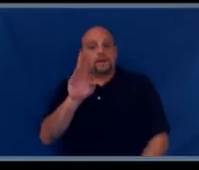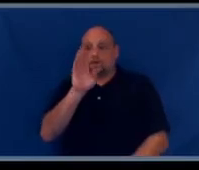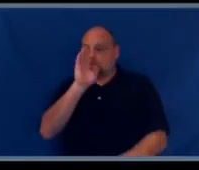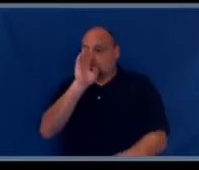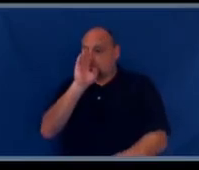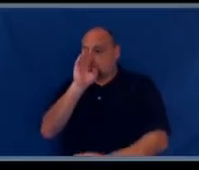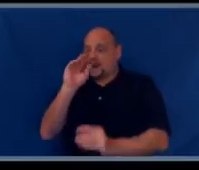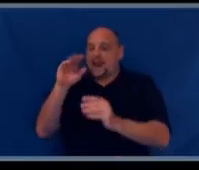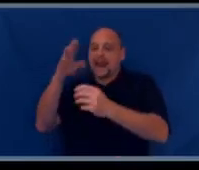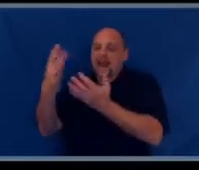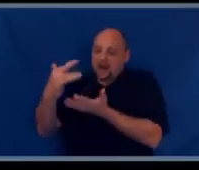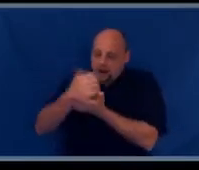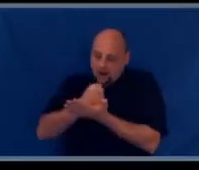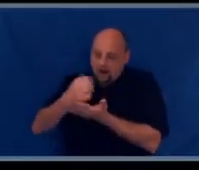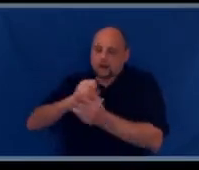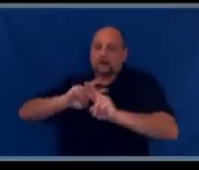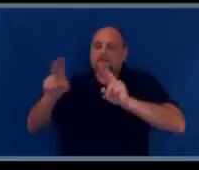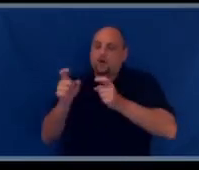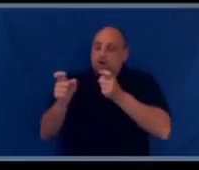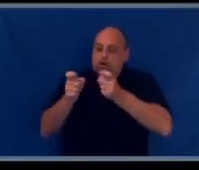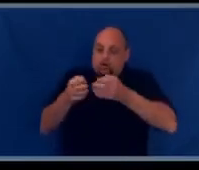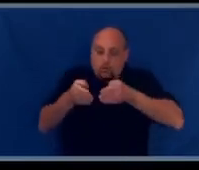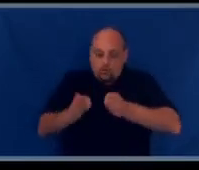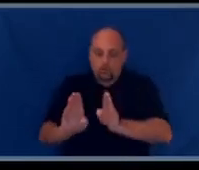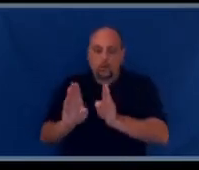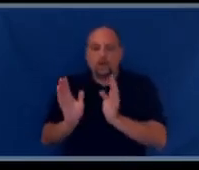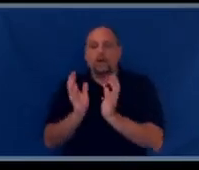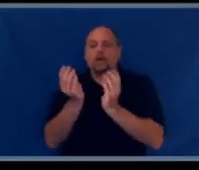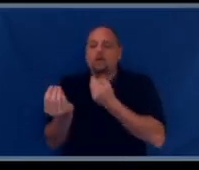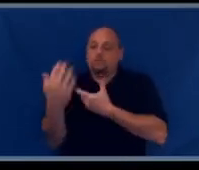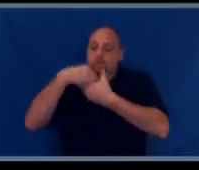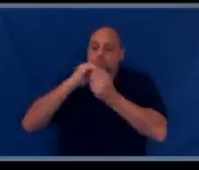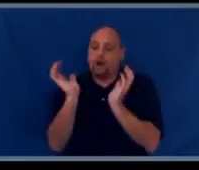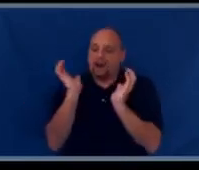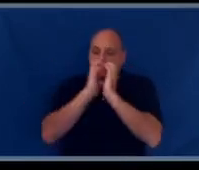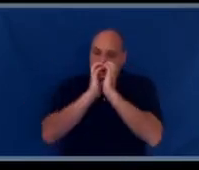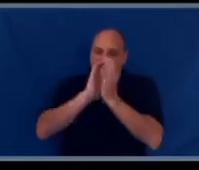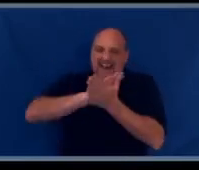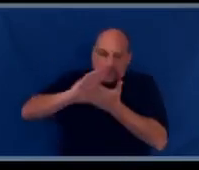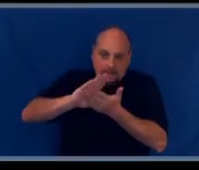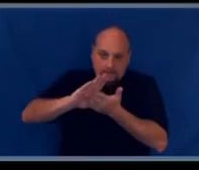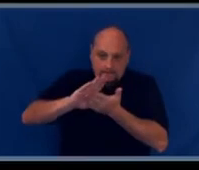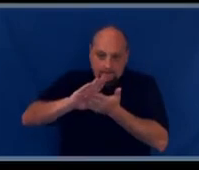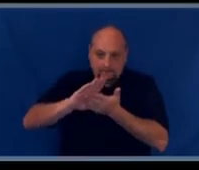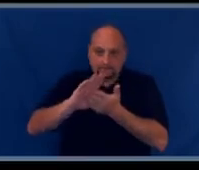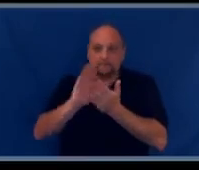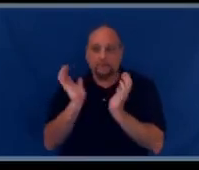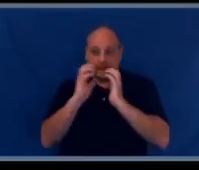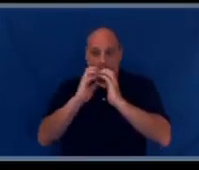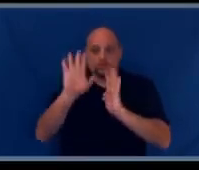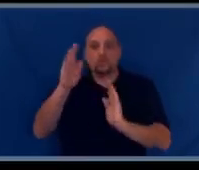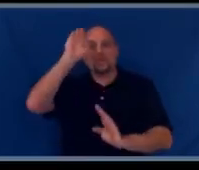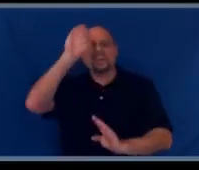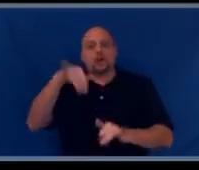PUTTING IT IN A SAFE AND CLEAN SAMPLE. WE KNOW THAT THAT MATERIAL -